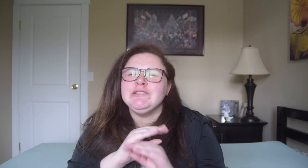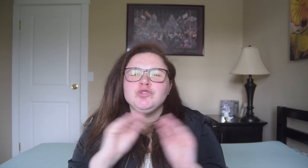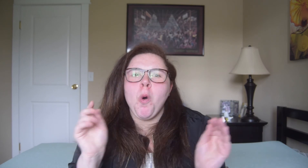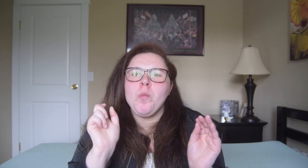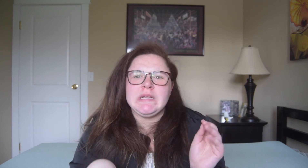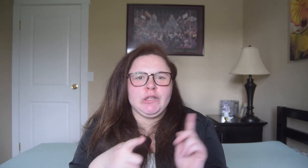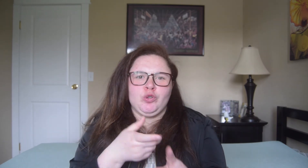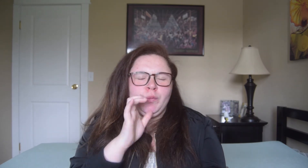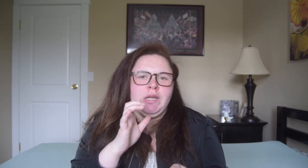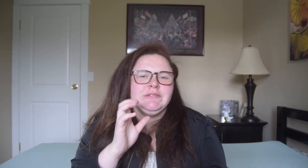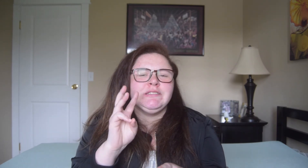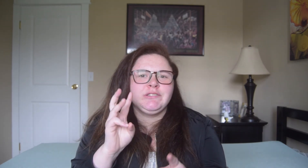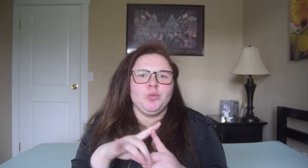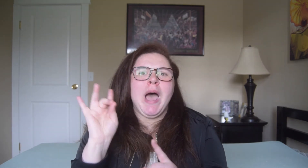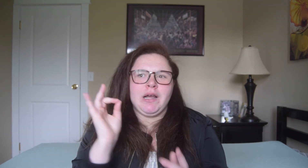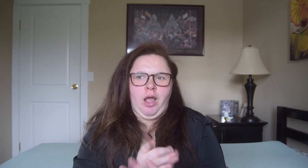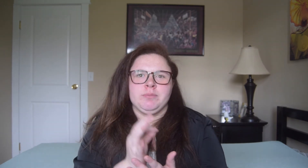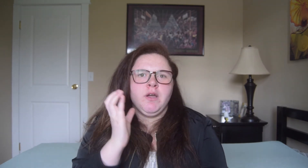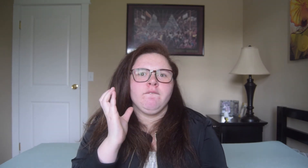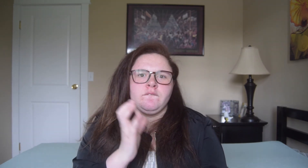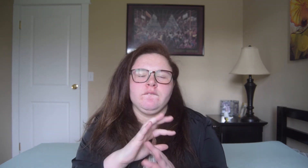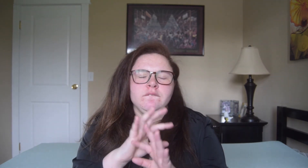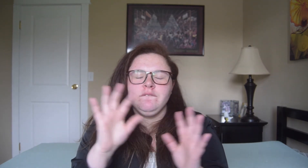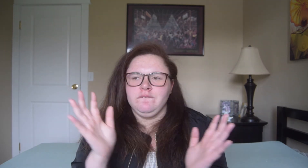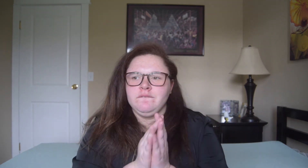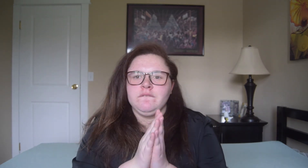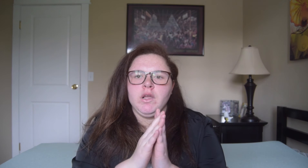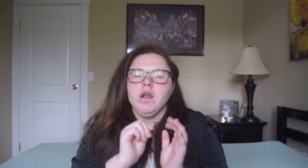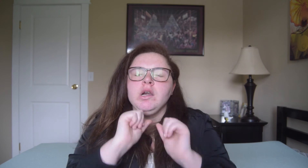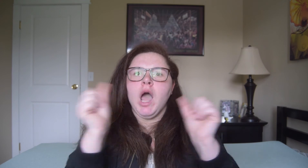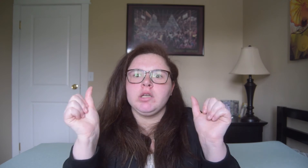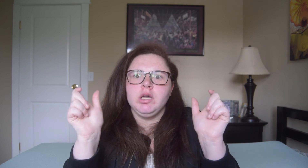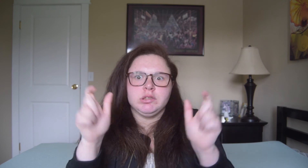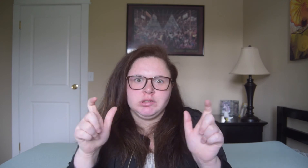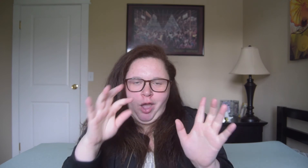There's no need to drink 6-8 cups of coffee. It's not necessary